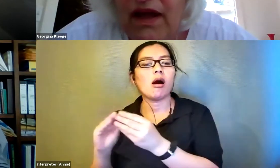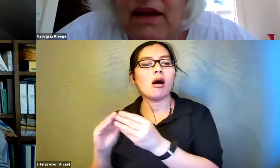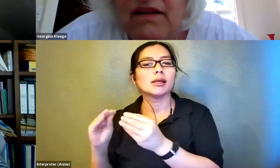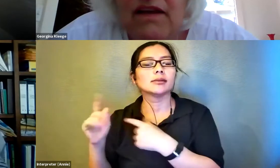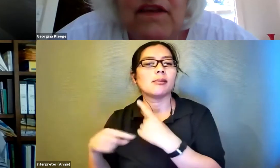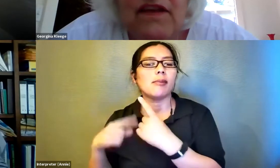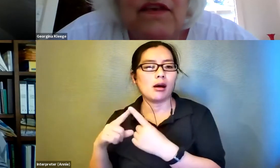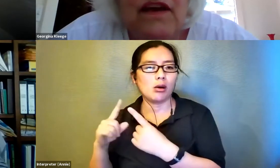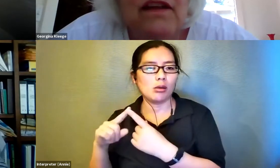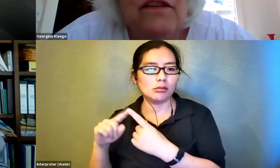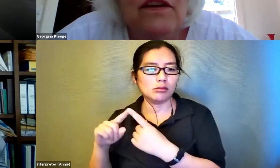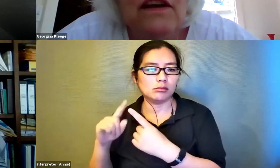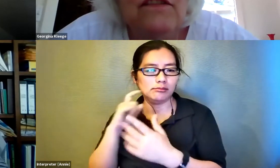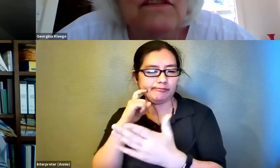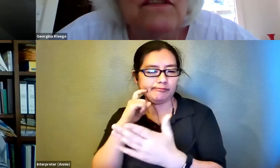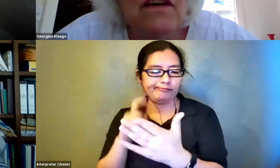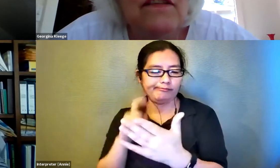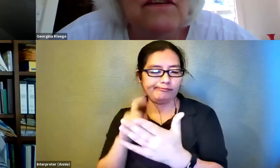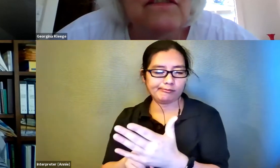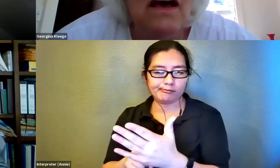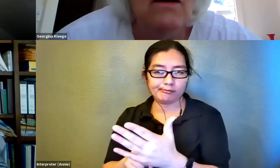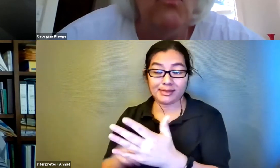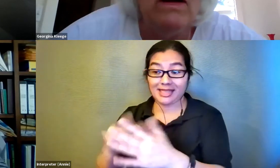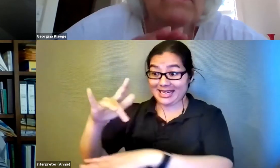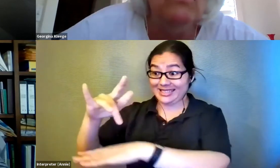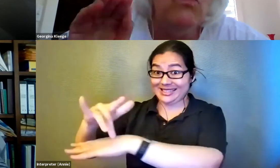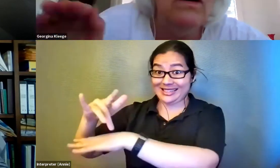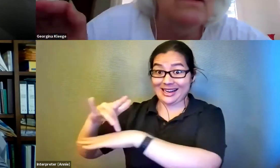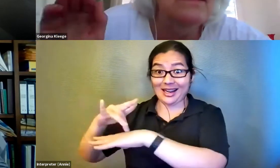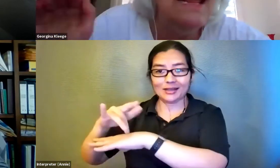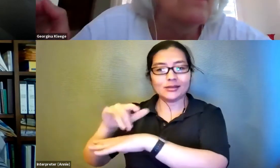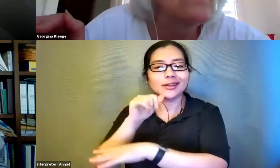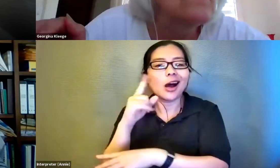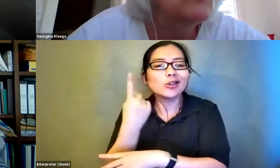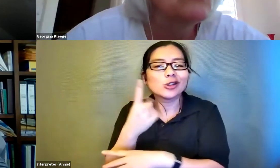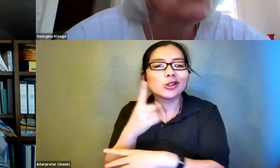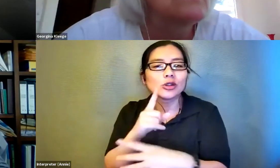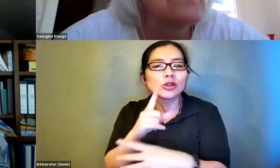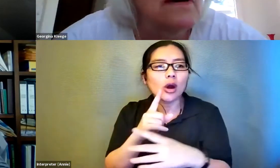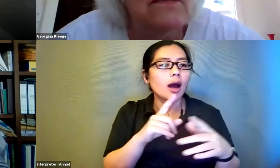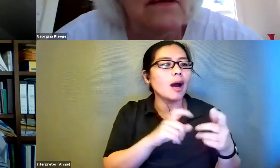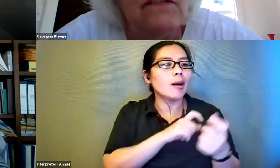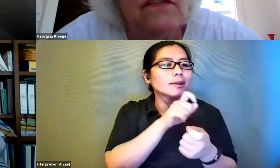recognizing that touch is -- there's not a 1 to 1 analogy between touch and